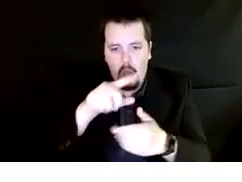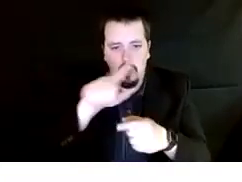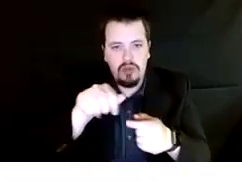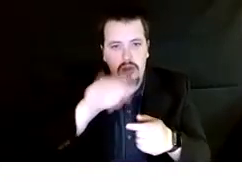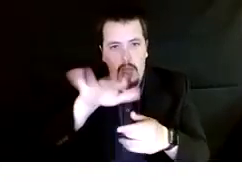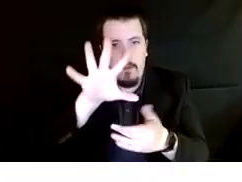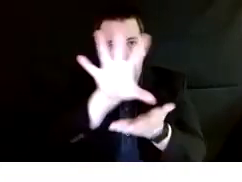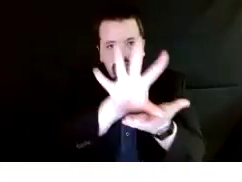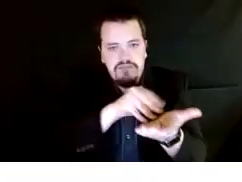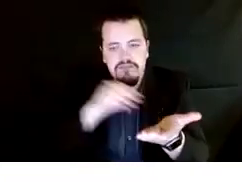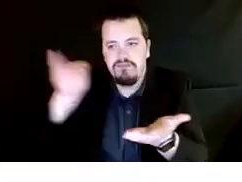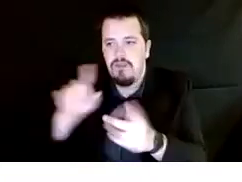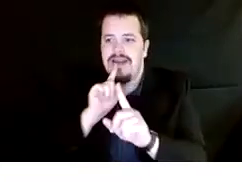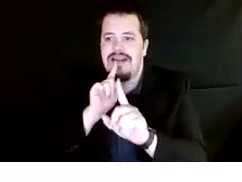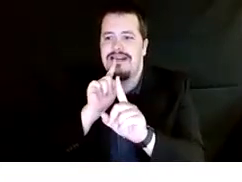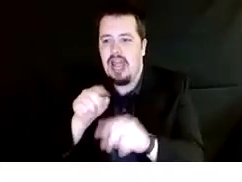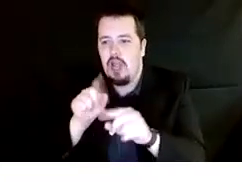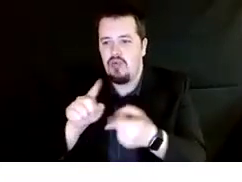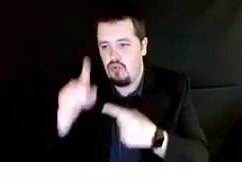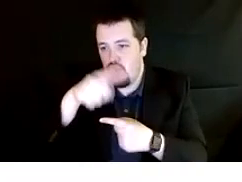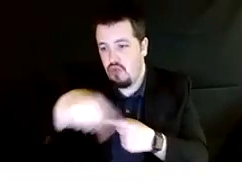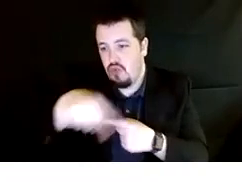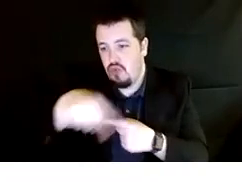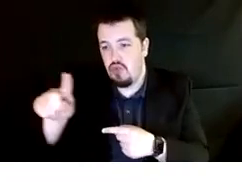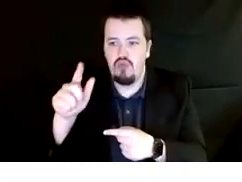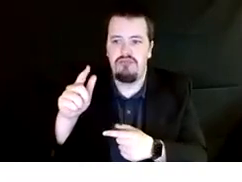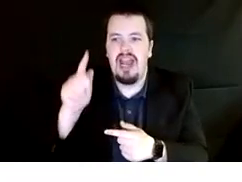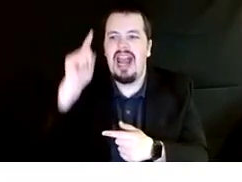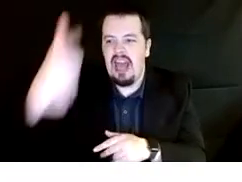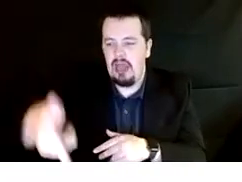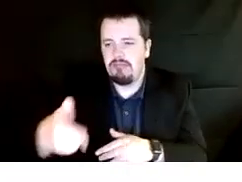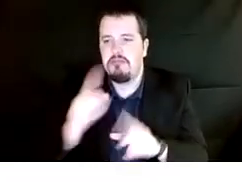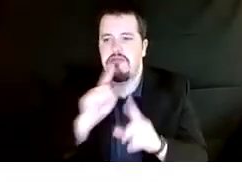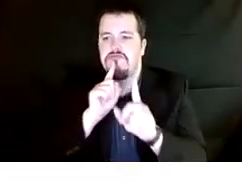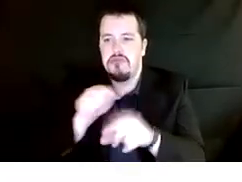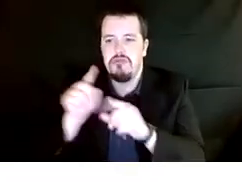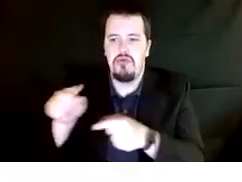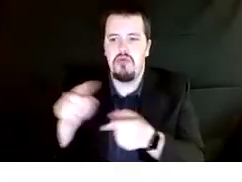and respond to those and get that, those responses out to everybody after the session